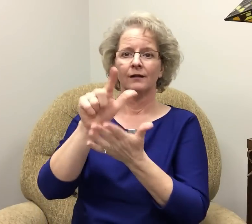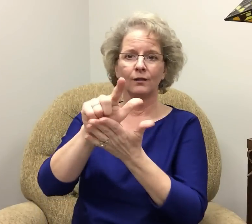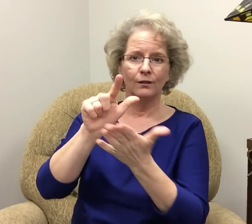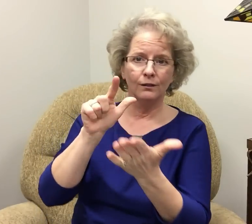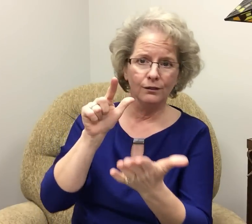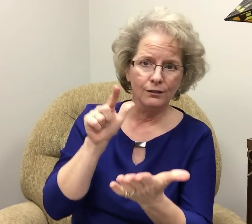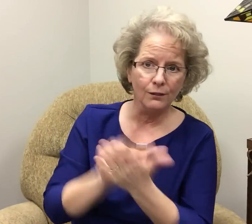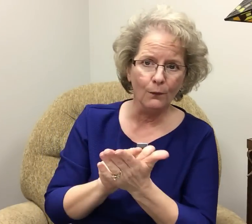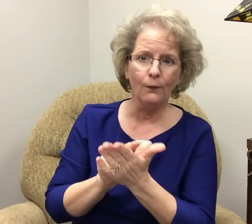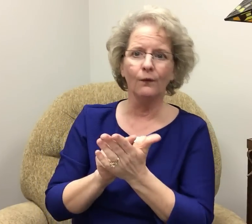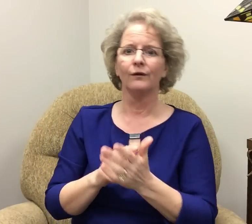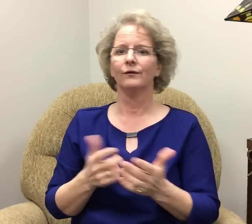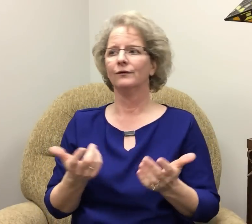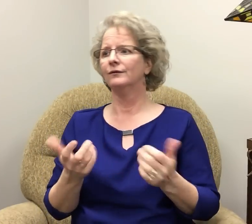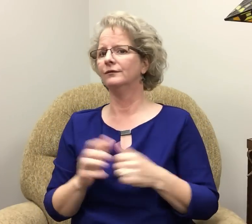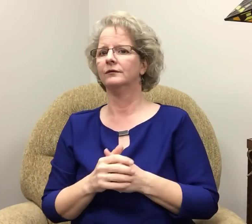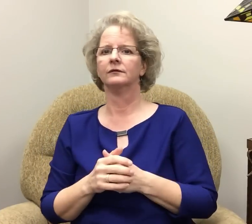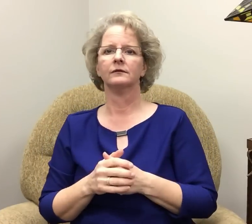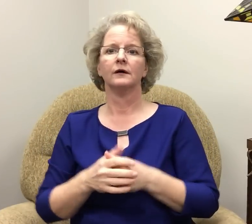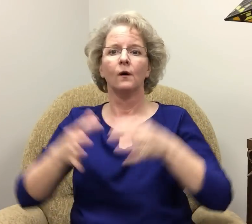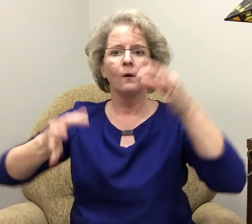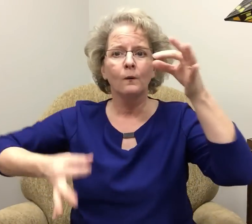for a situation of any severity.